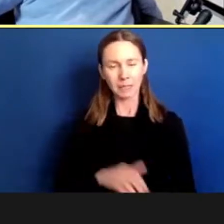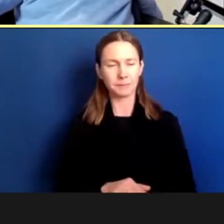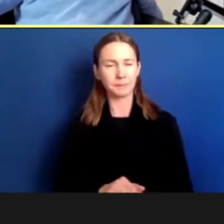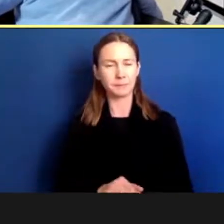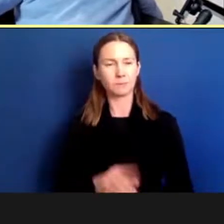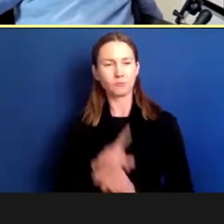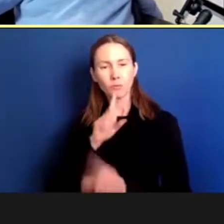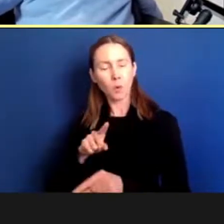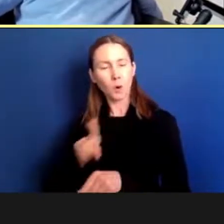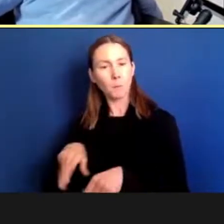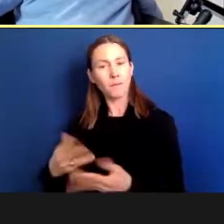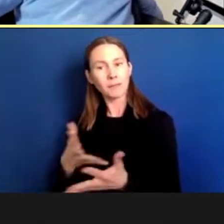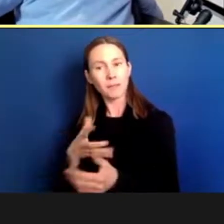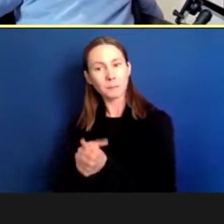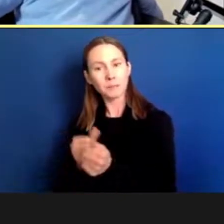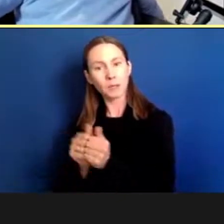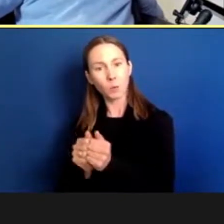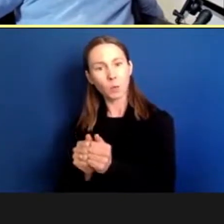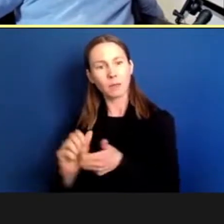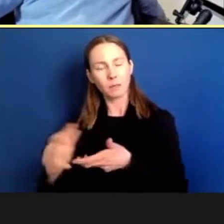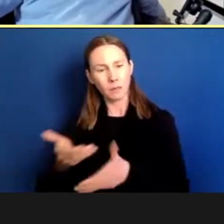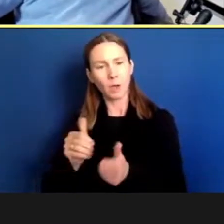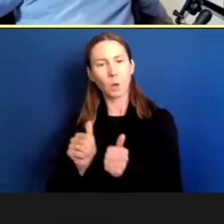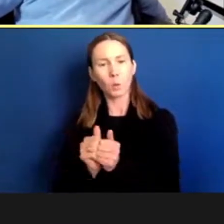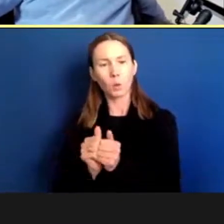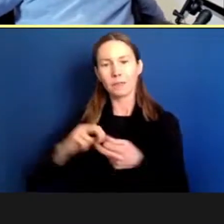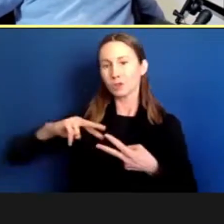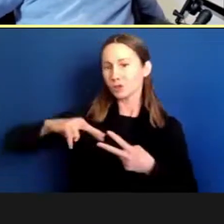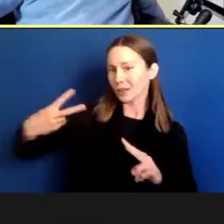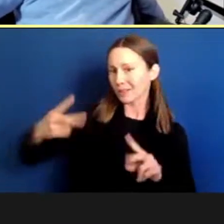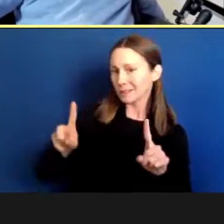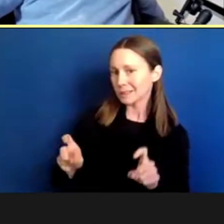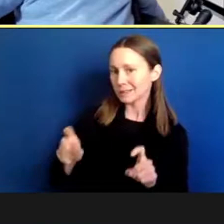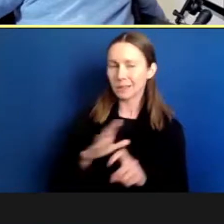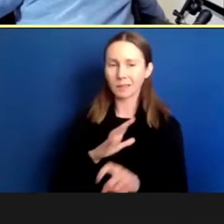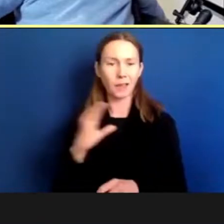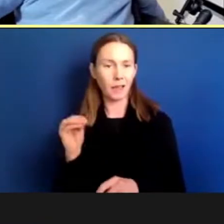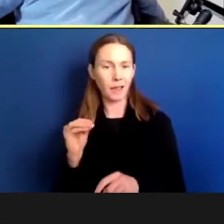update on the interaction between genetics testing and employment discrimination.